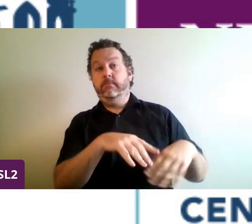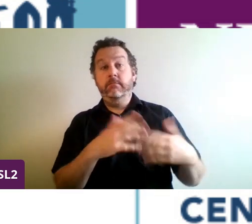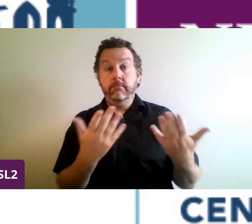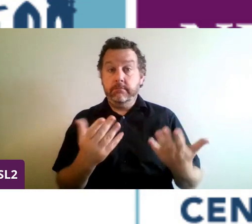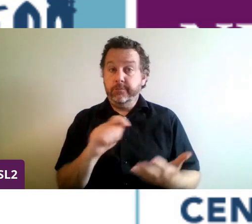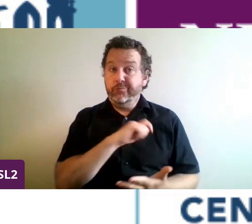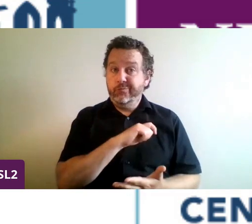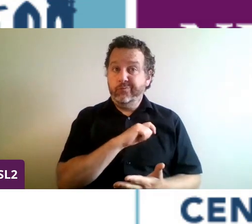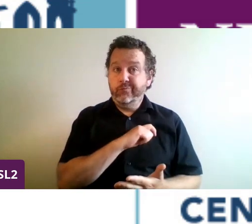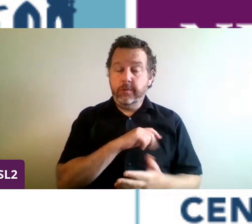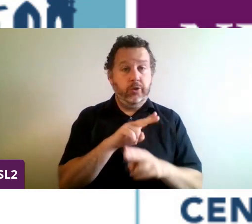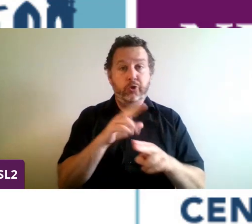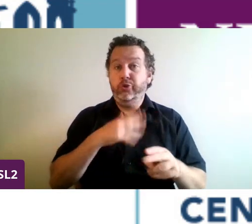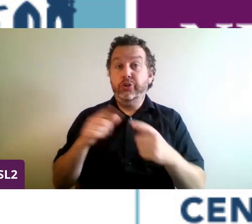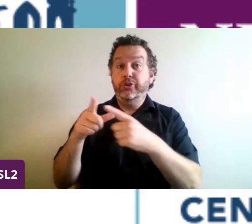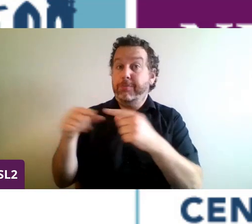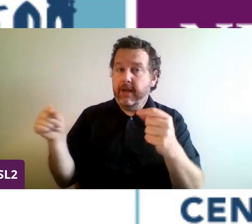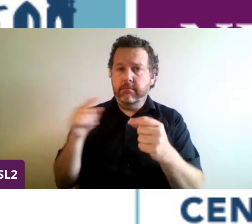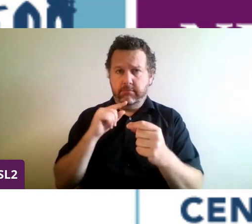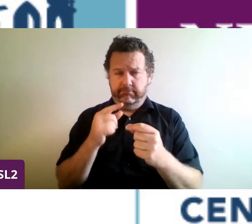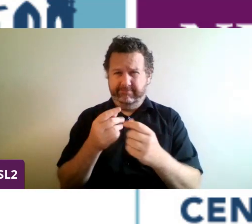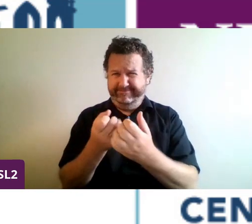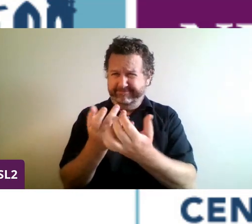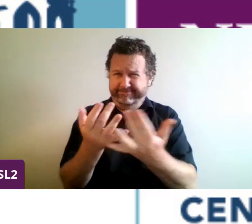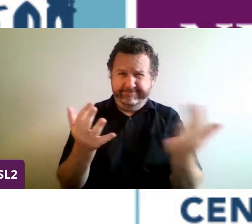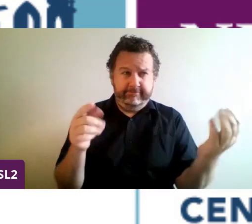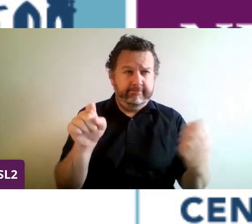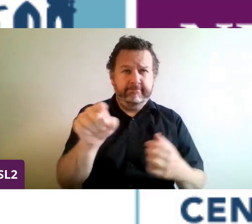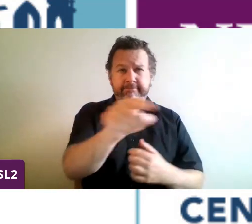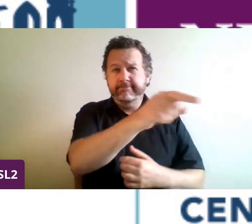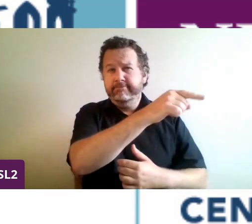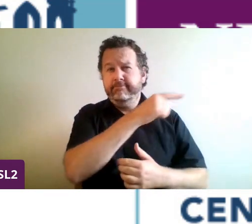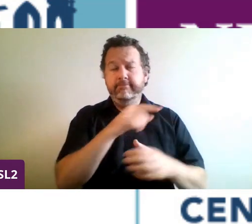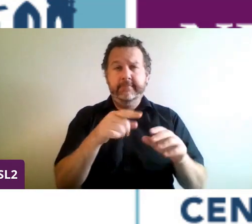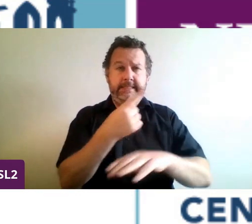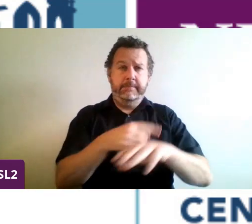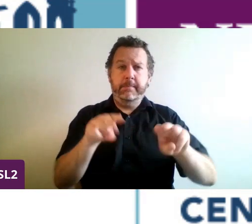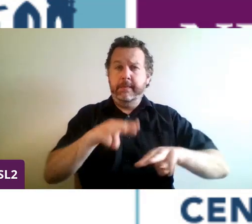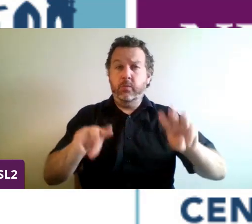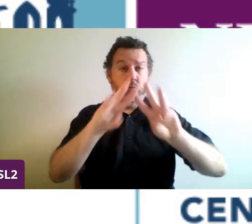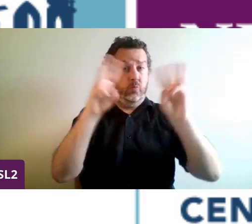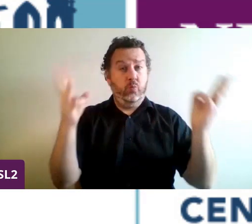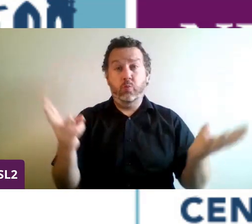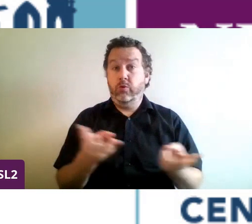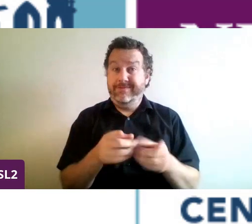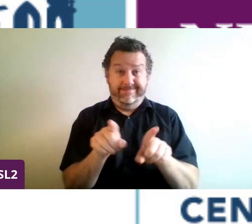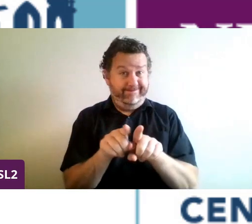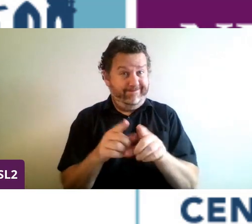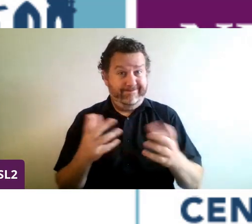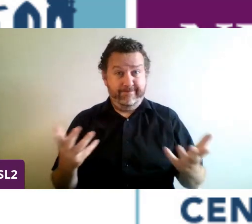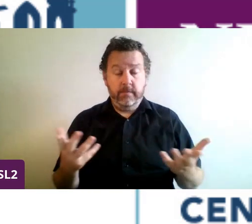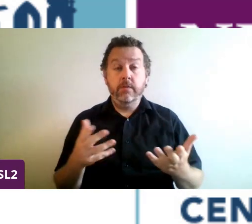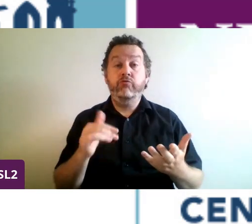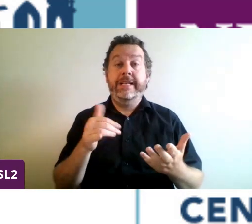That is true not just to Japan but many experiences of disabled people globally. It comes back to the point,